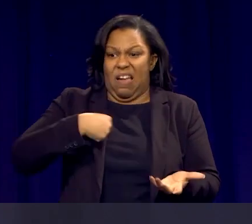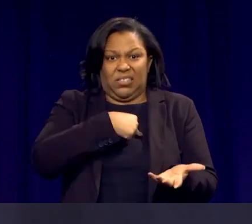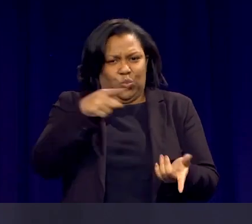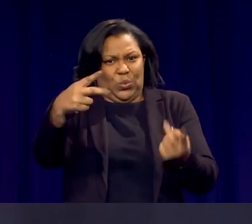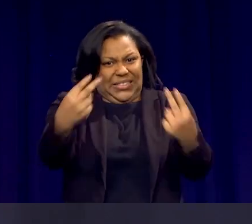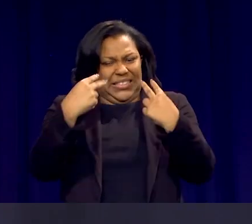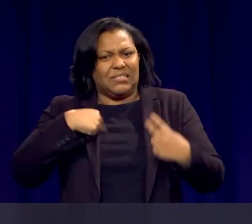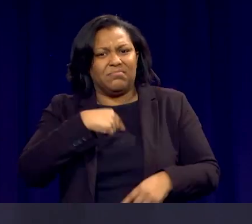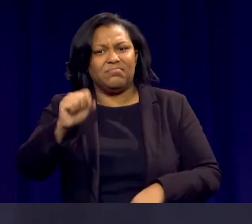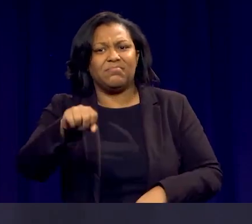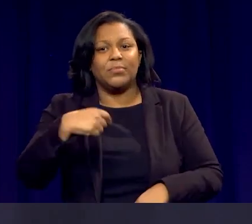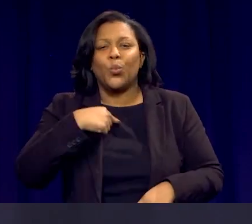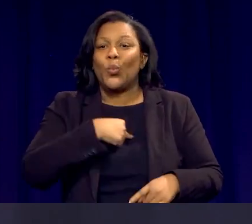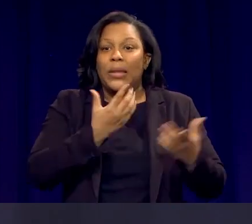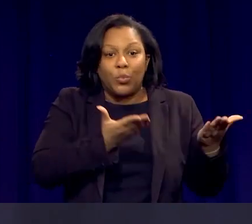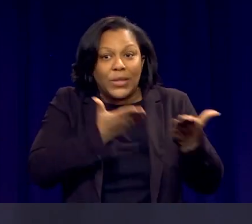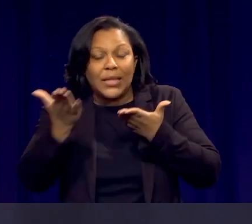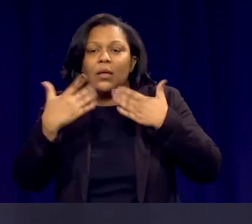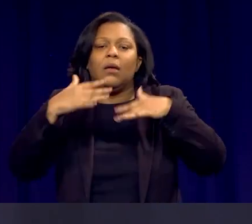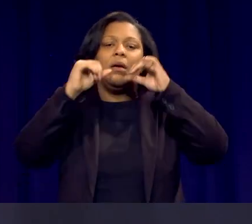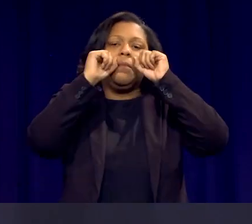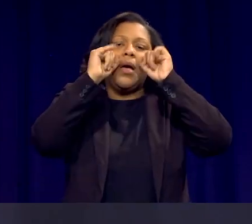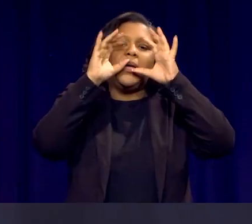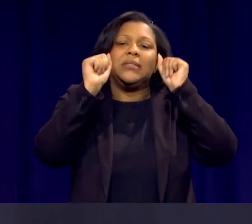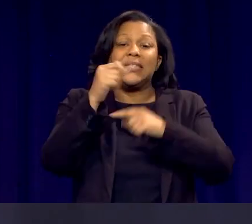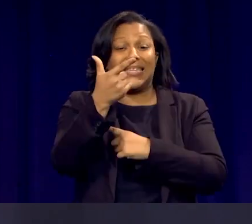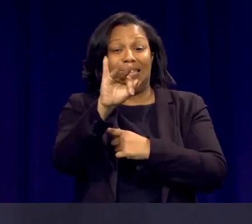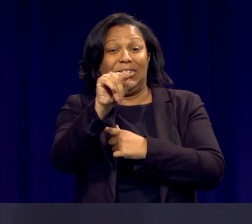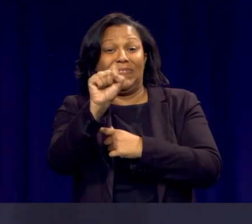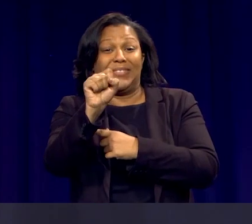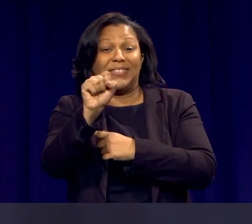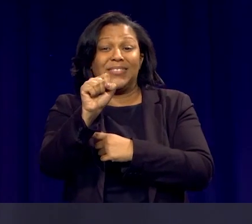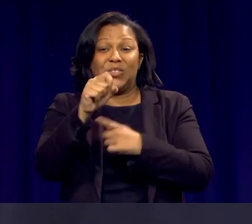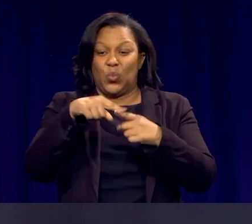They are - Bring incredible gifts to this world,